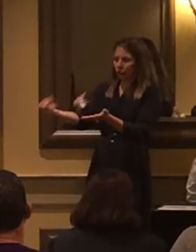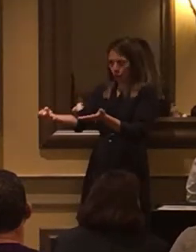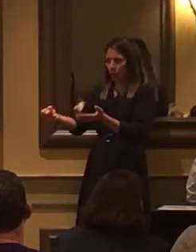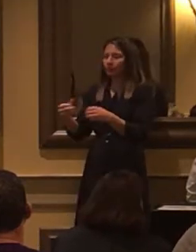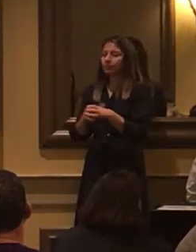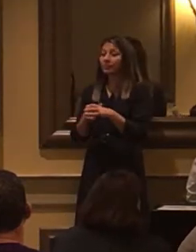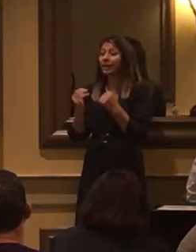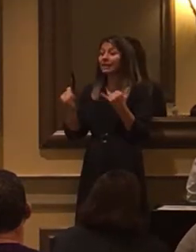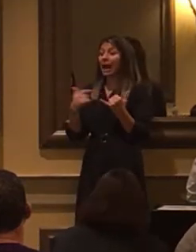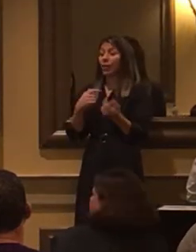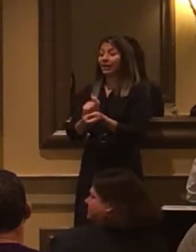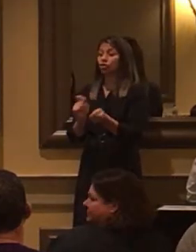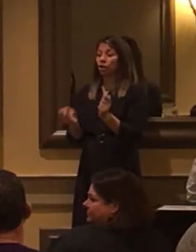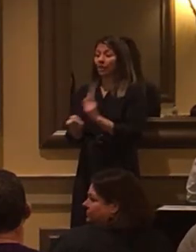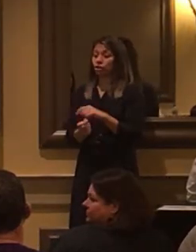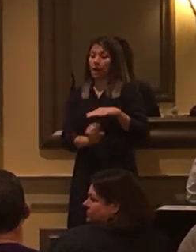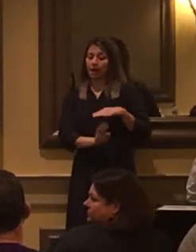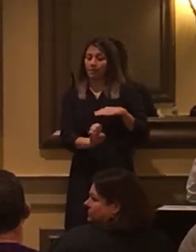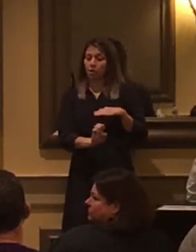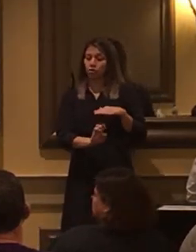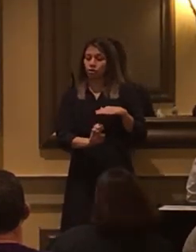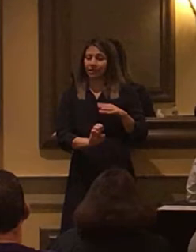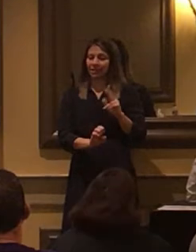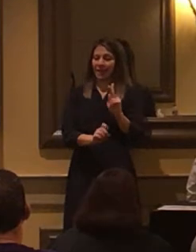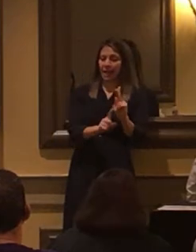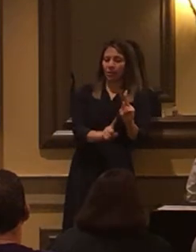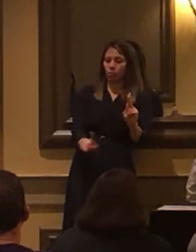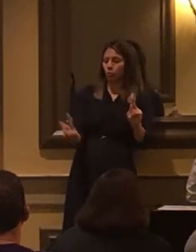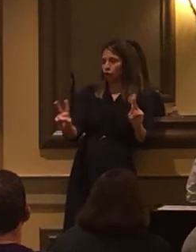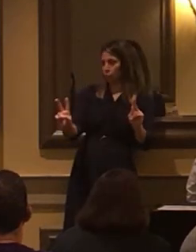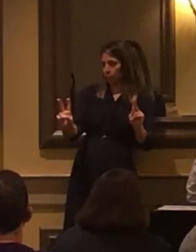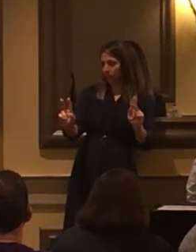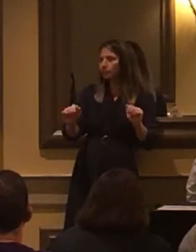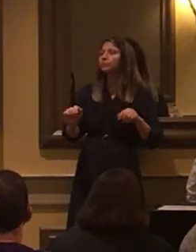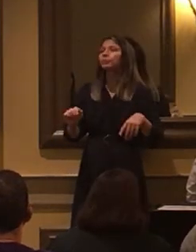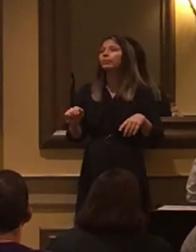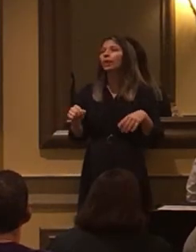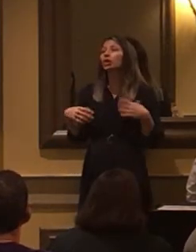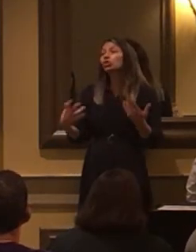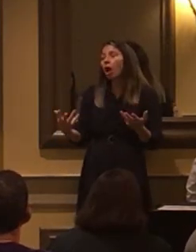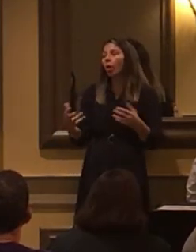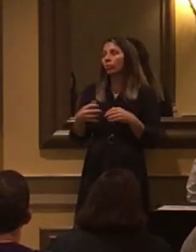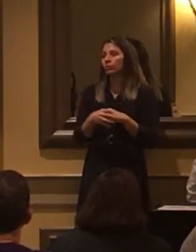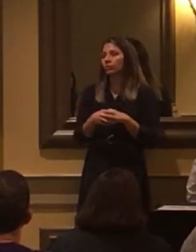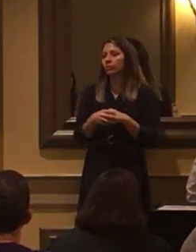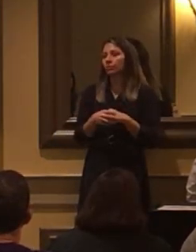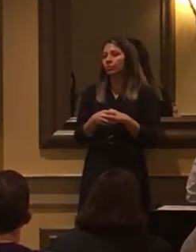now I changed to elementary . So other than stealing you guys,